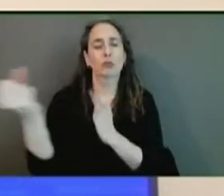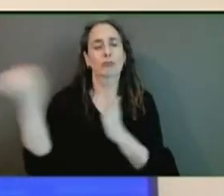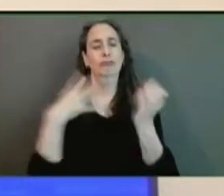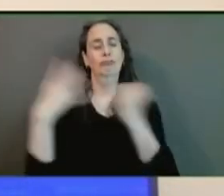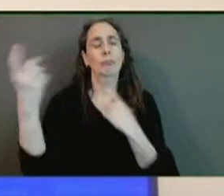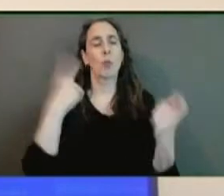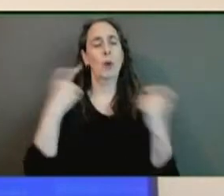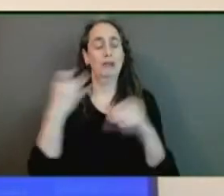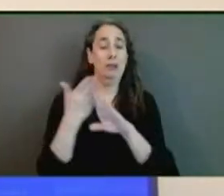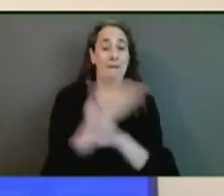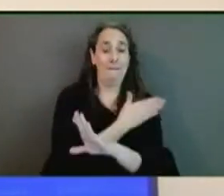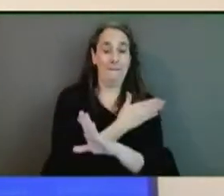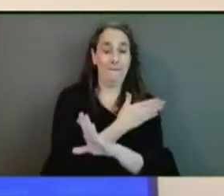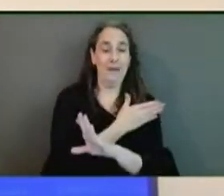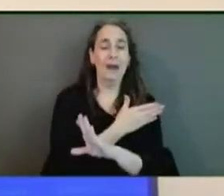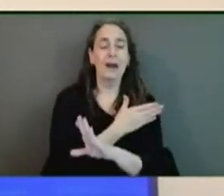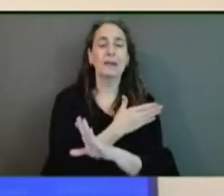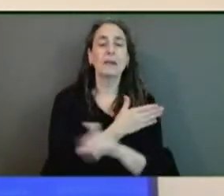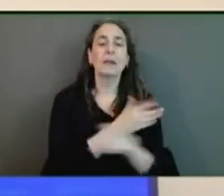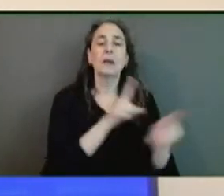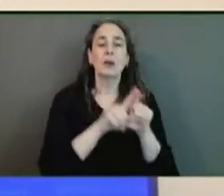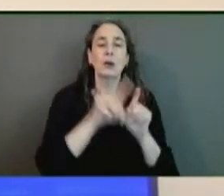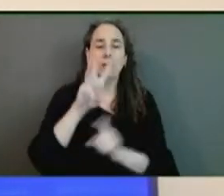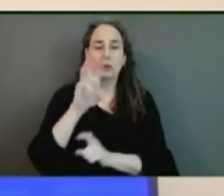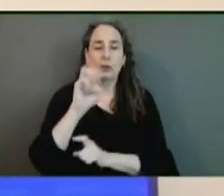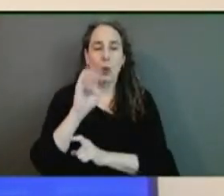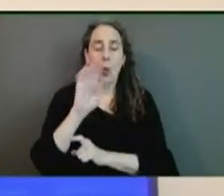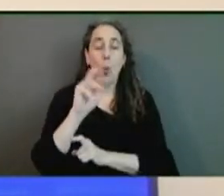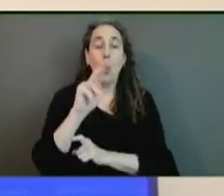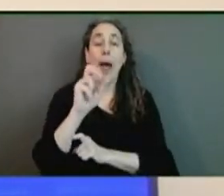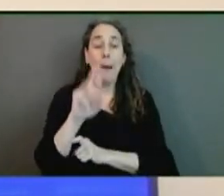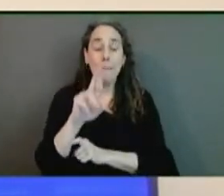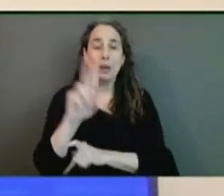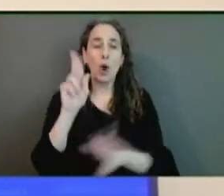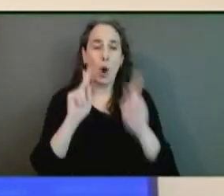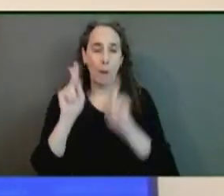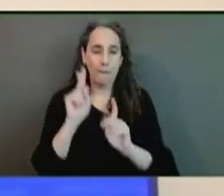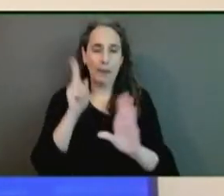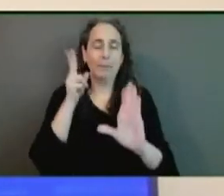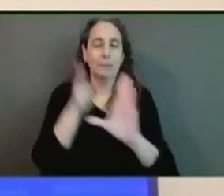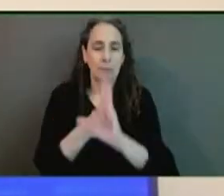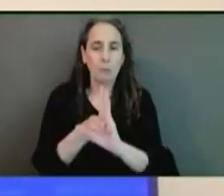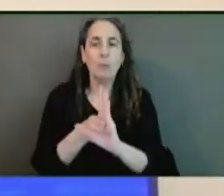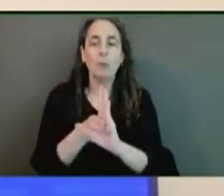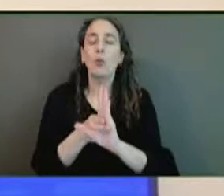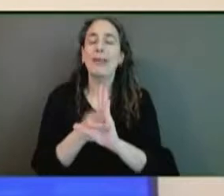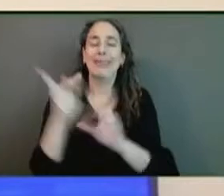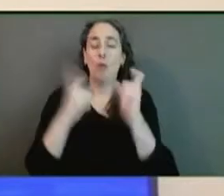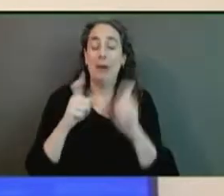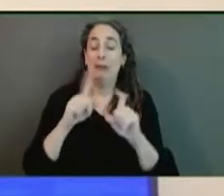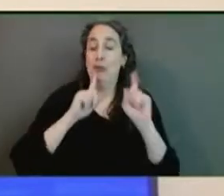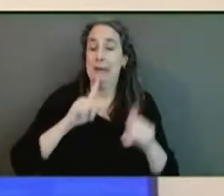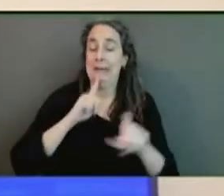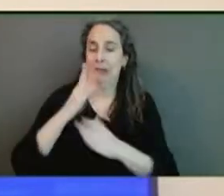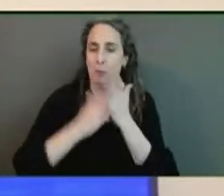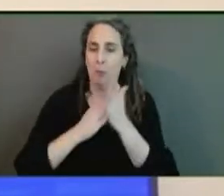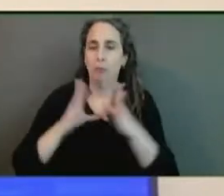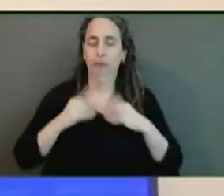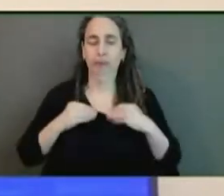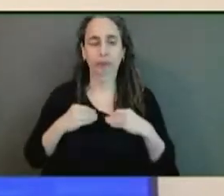tonight, we've asked you to submit questions in advance, and we will take questions from the Webinar attendees live this